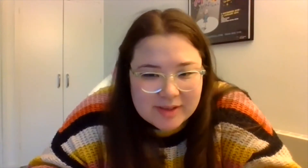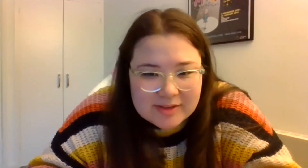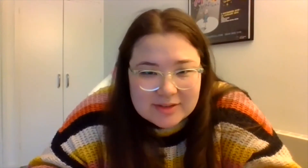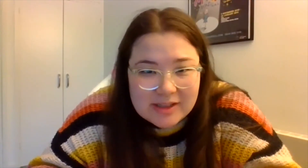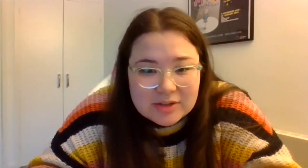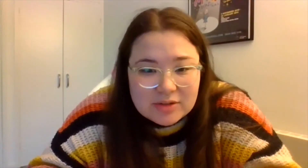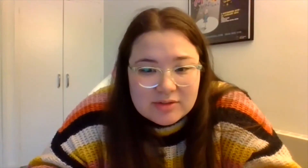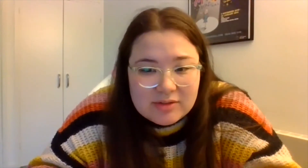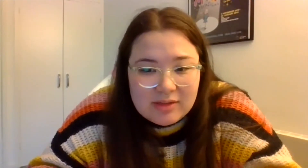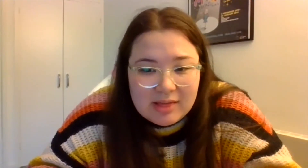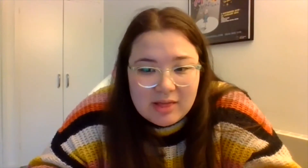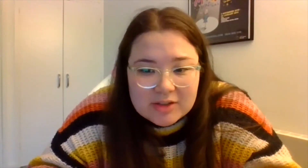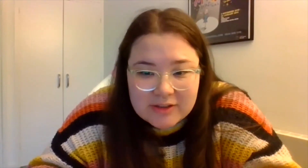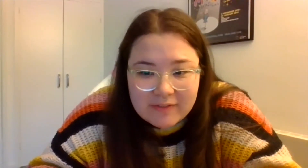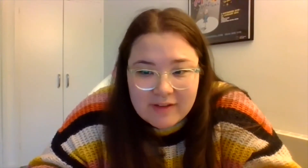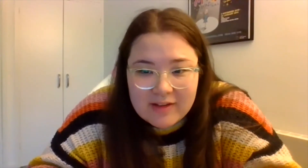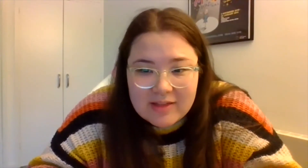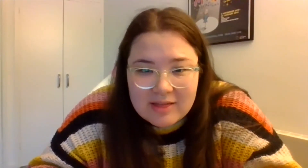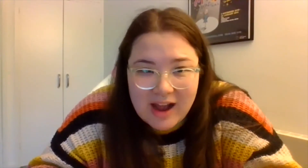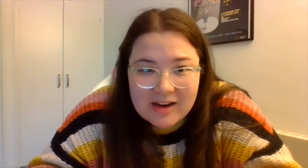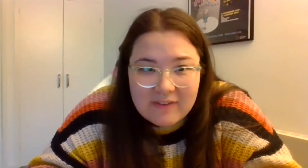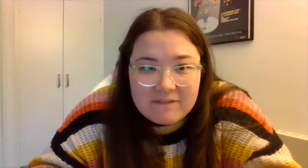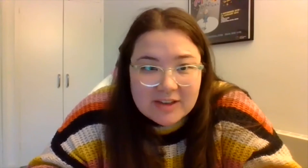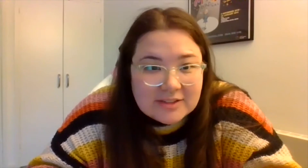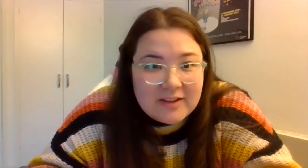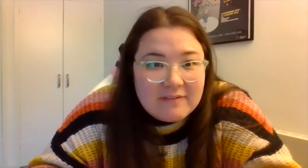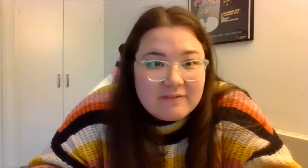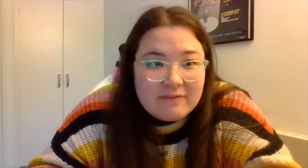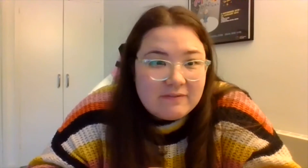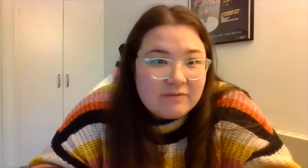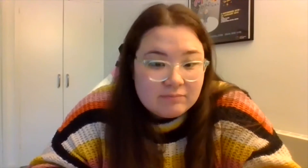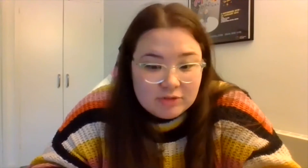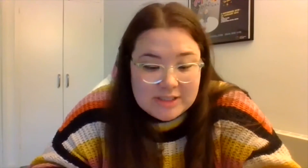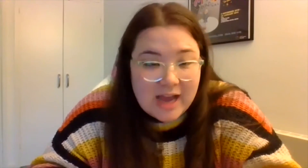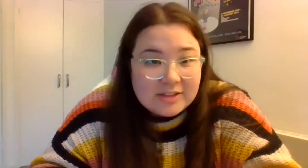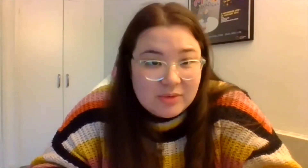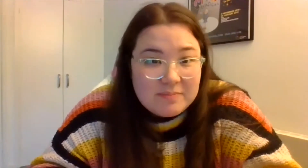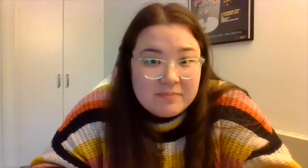because there's lots of lack of funding to get one,